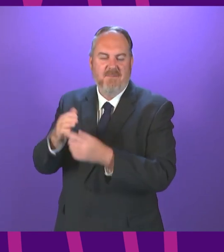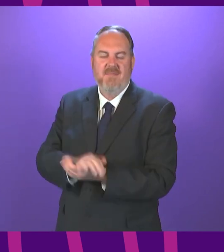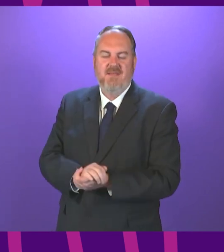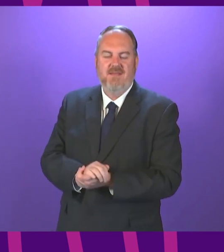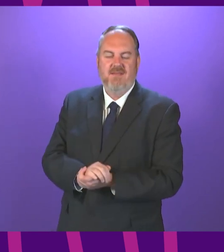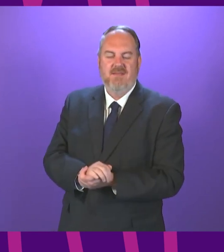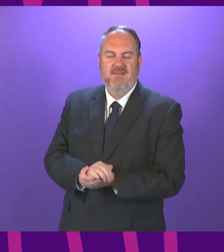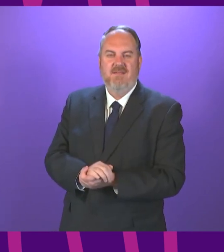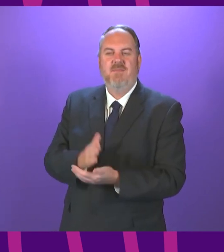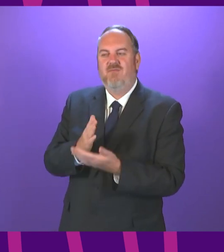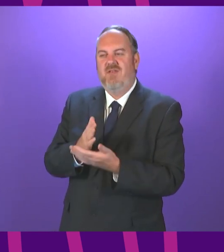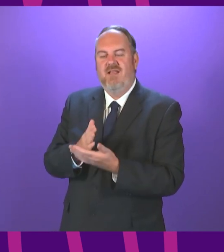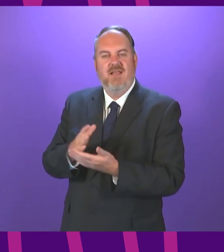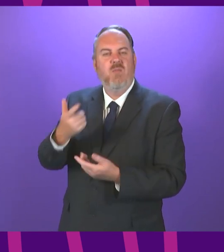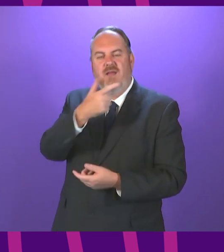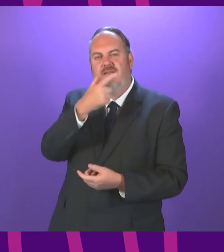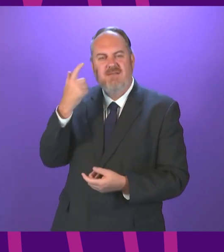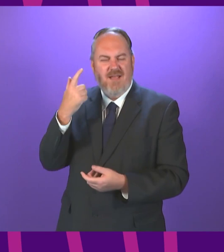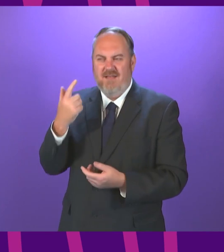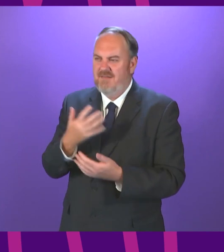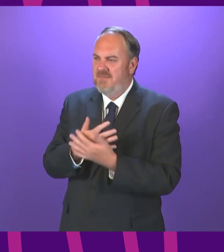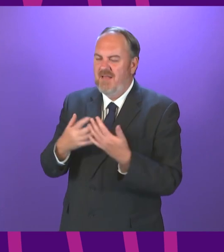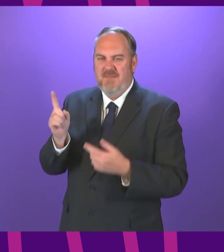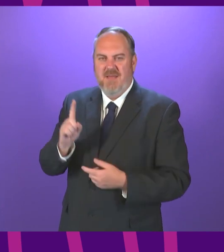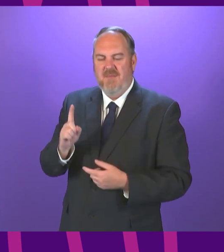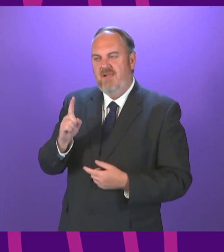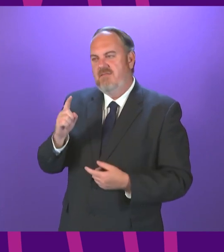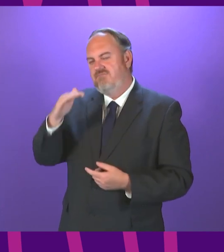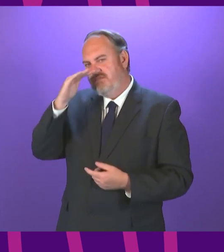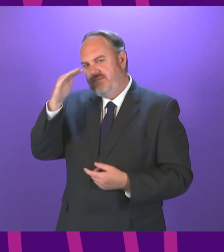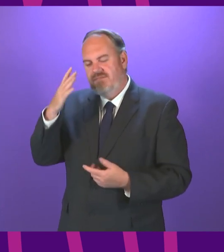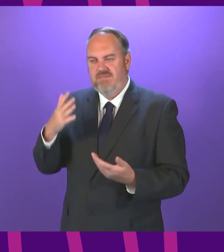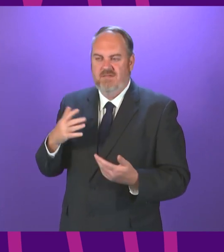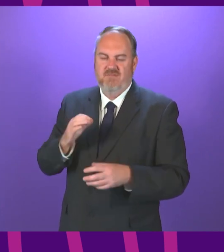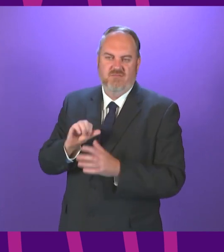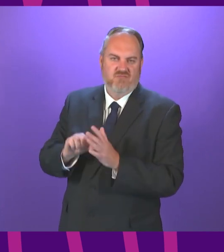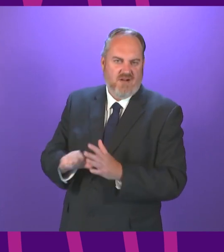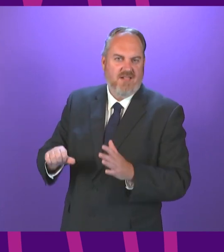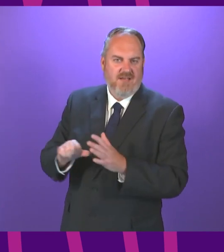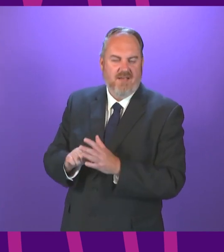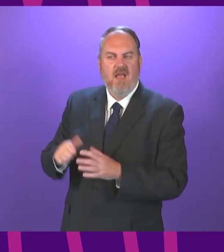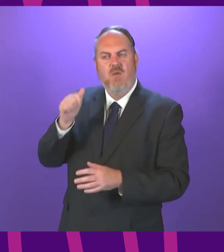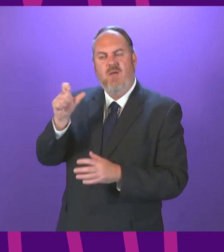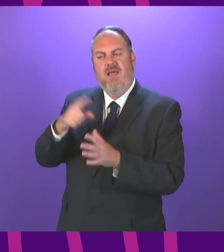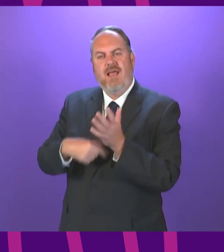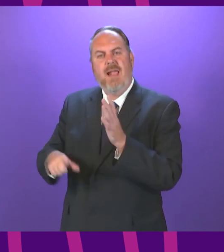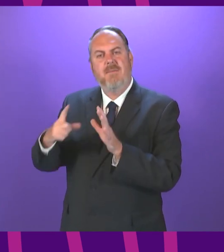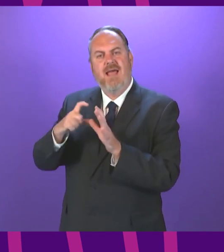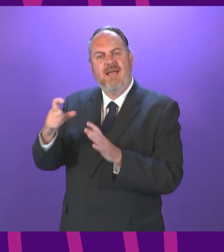The impact is understood. I know that CalMac has introduced turn-up-and-go spaces and has put in place a protocol to ensure that islanders who need to travel